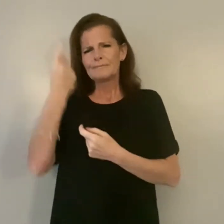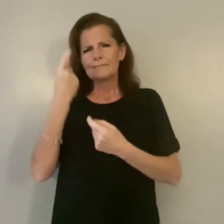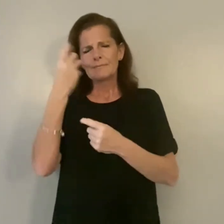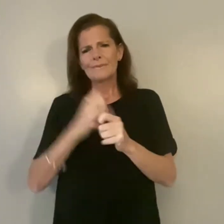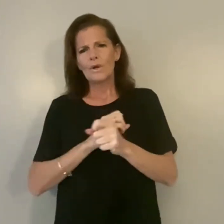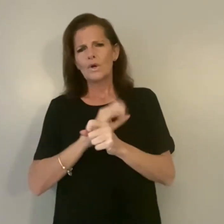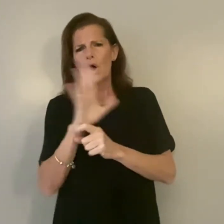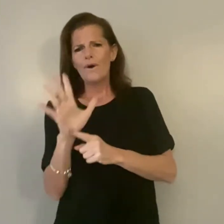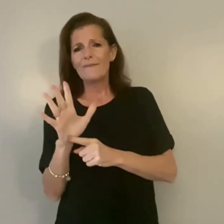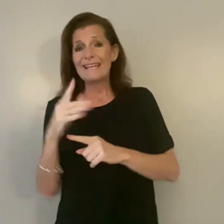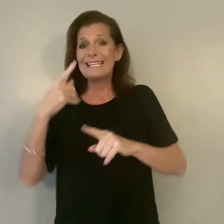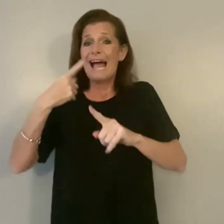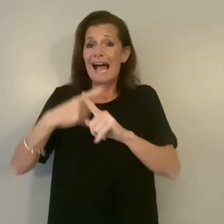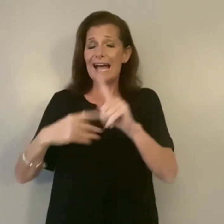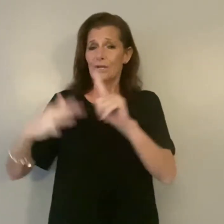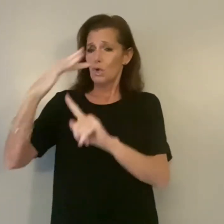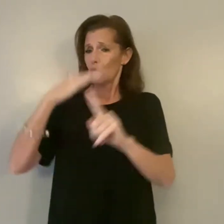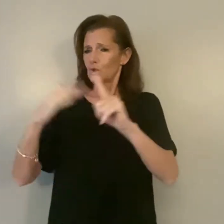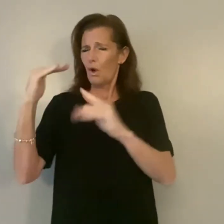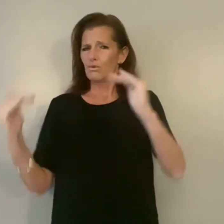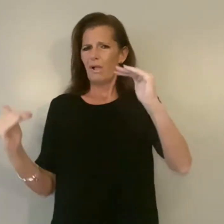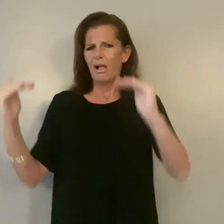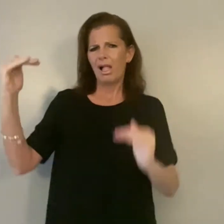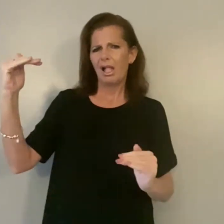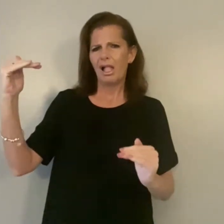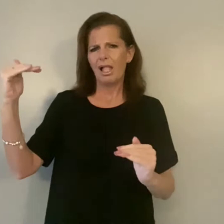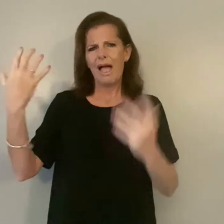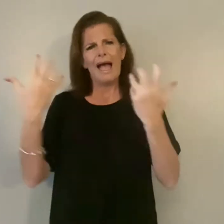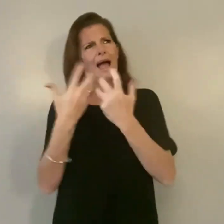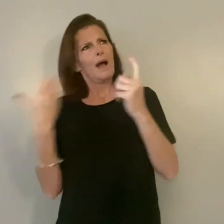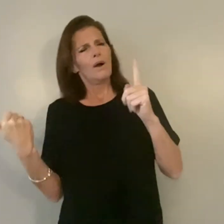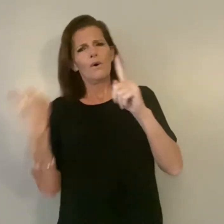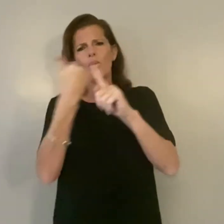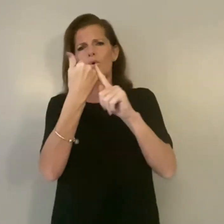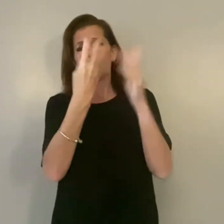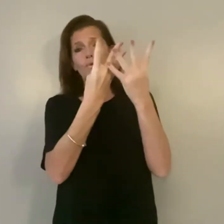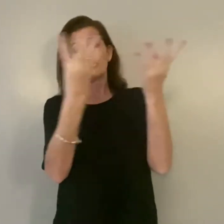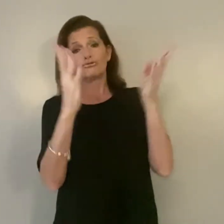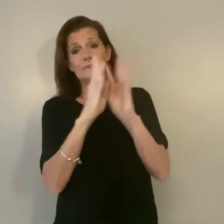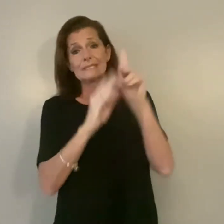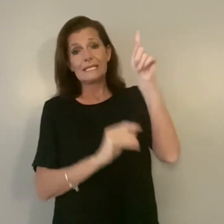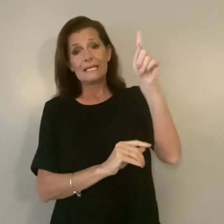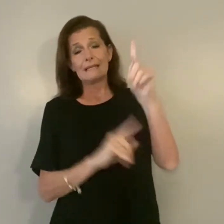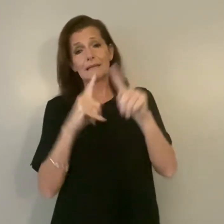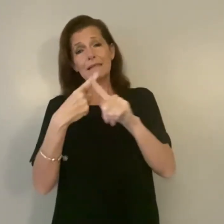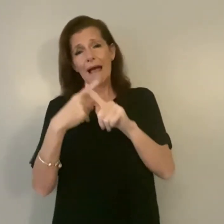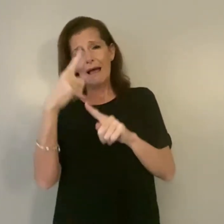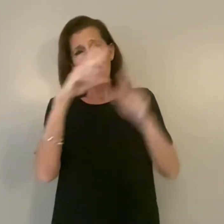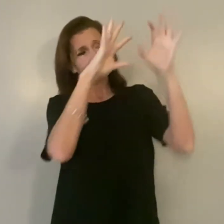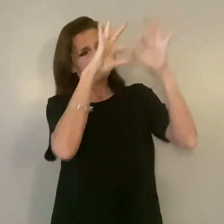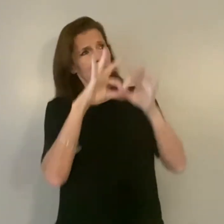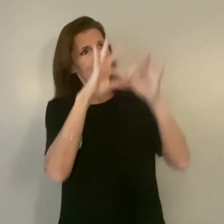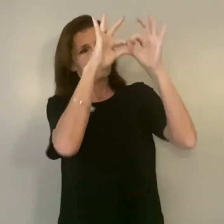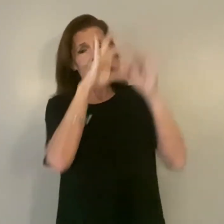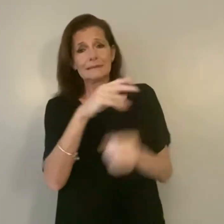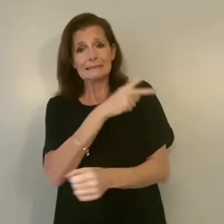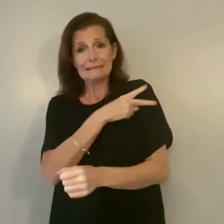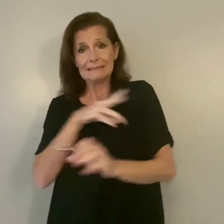and the many issues around social injustice has impacted on the work of trustees and the relationships between boards and the operational teams